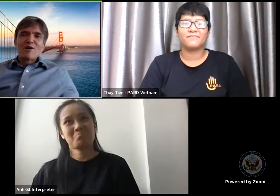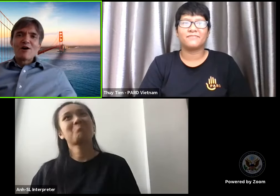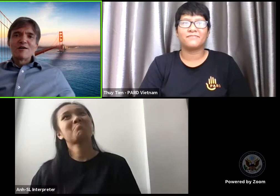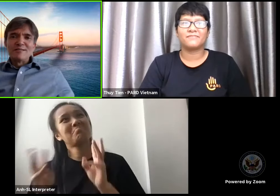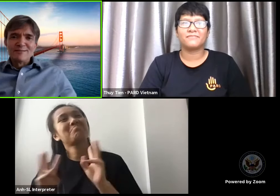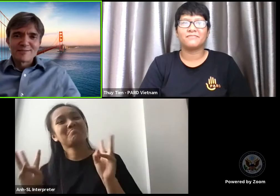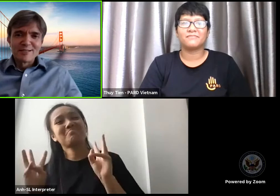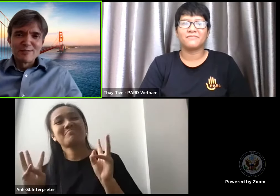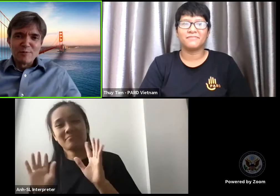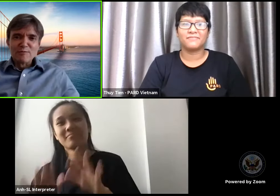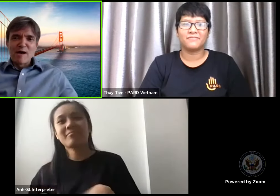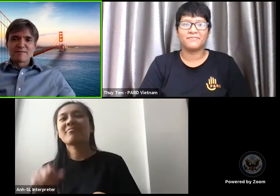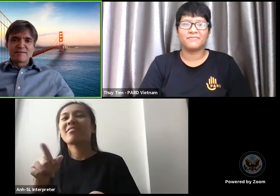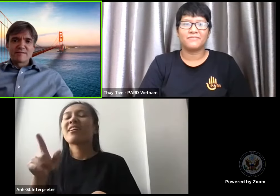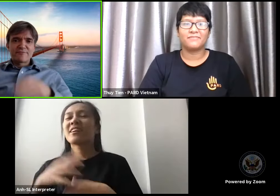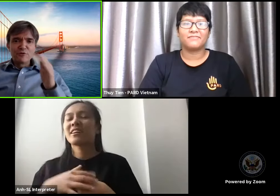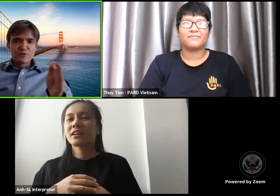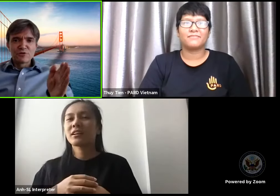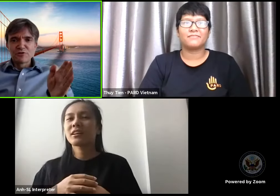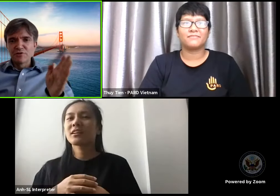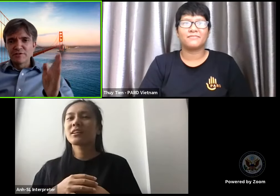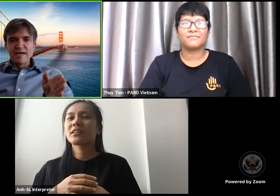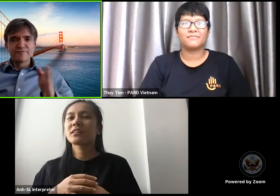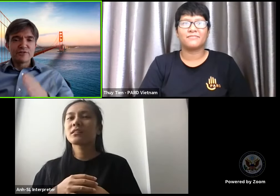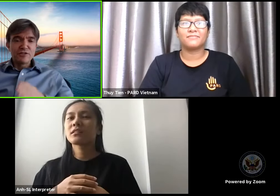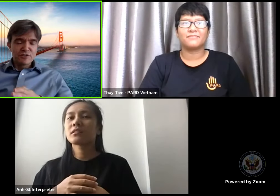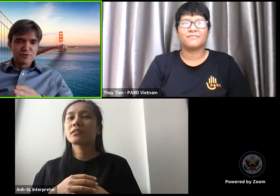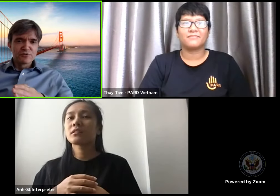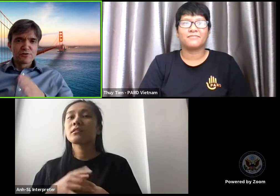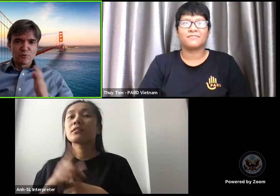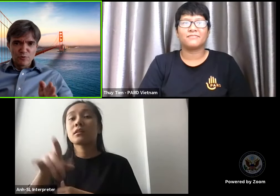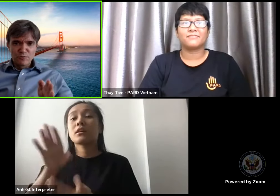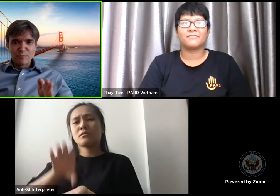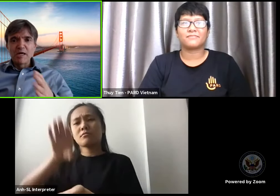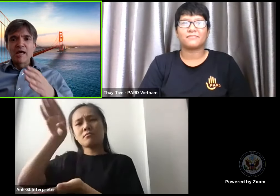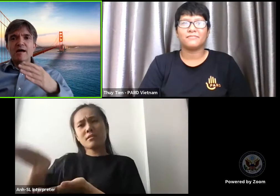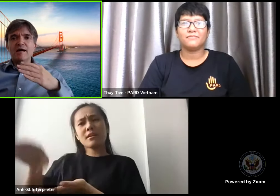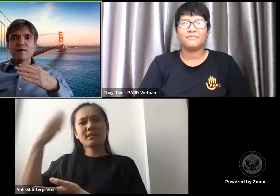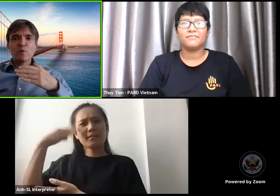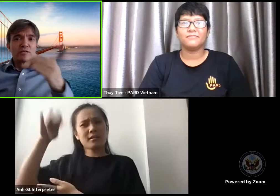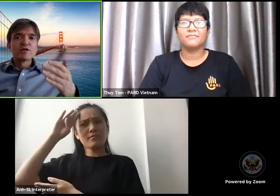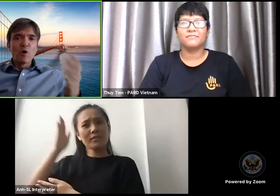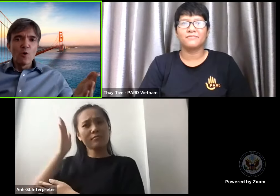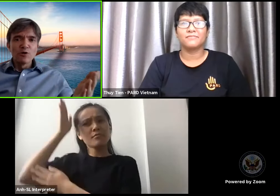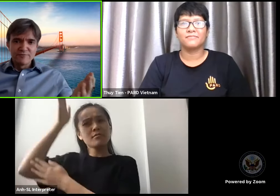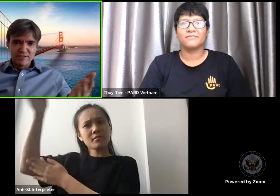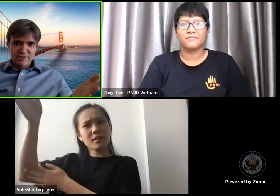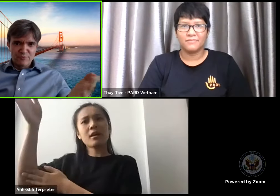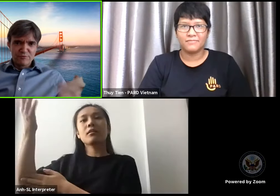our audience a little bit about this Future Deaf Teachers group. What is the goal of this group?